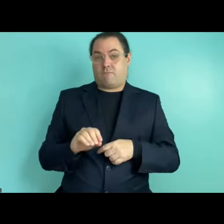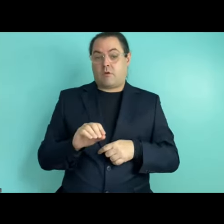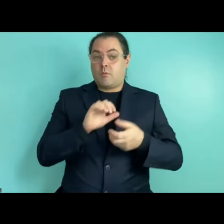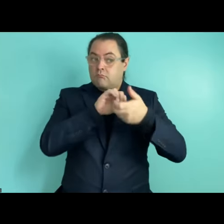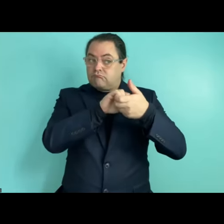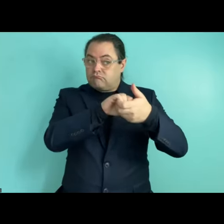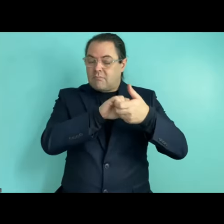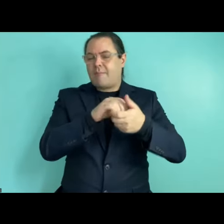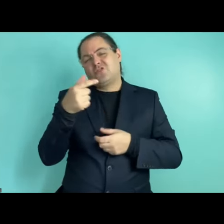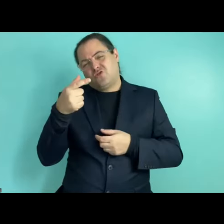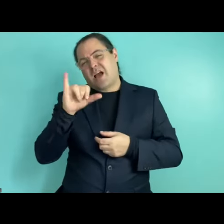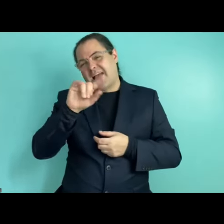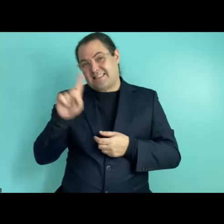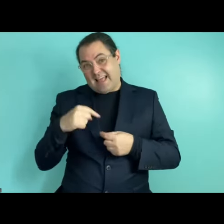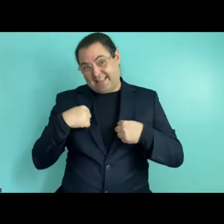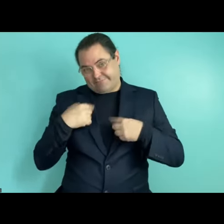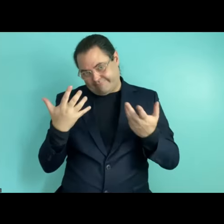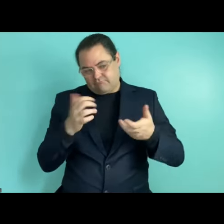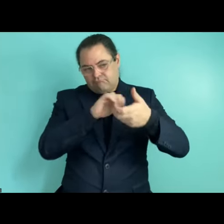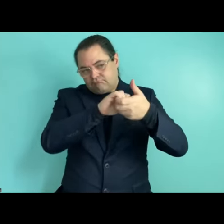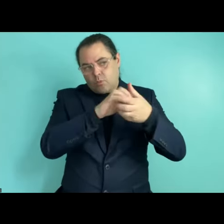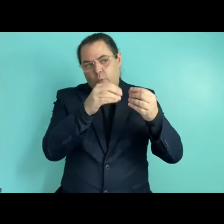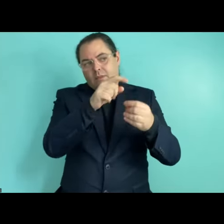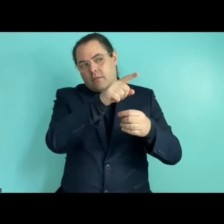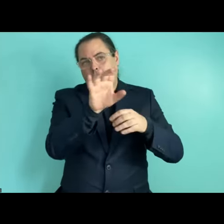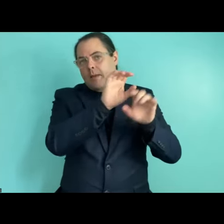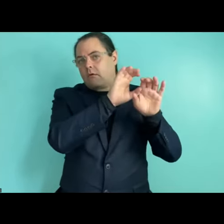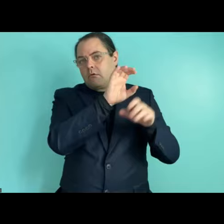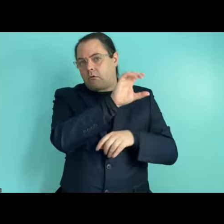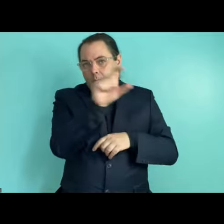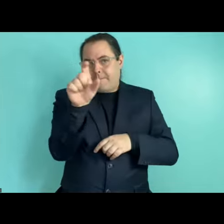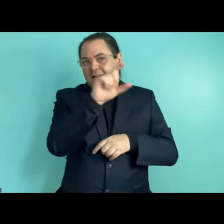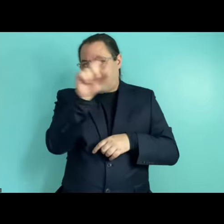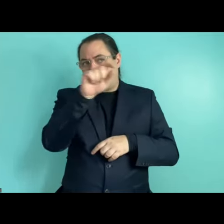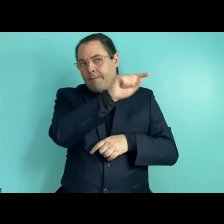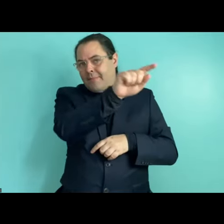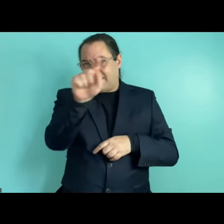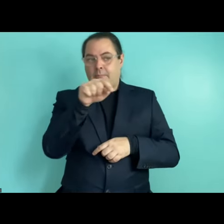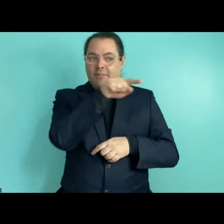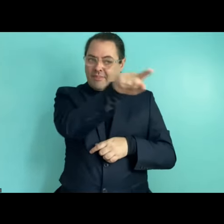we're collaborating with the private sector, which is a social enterprise, whereby in the